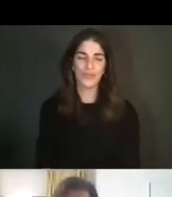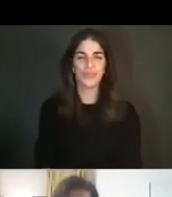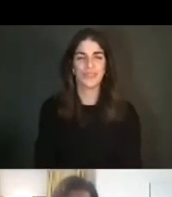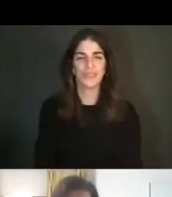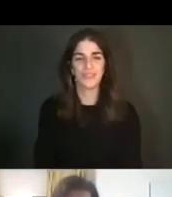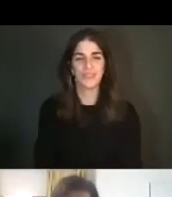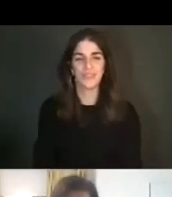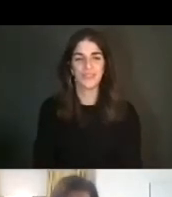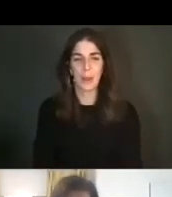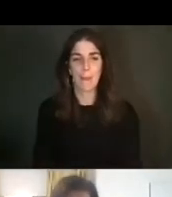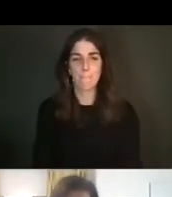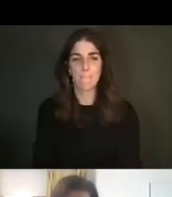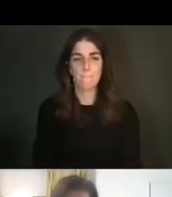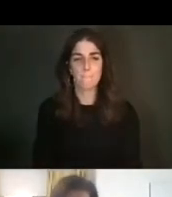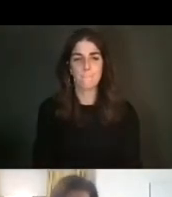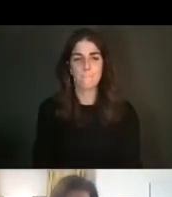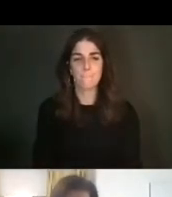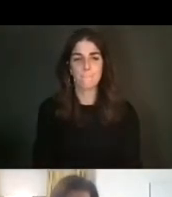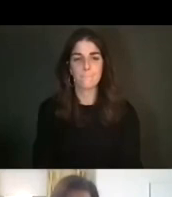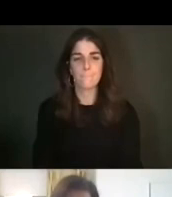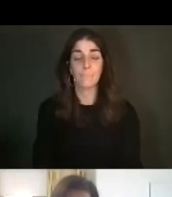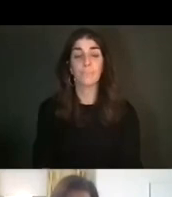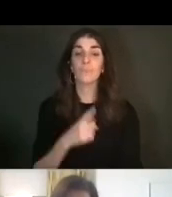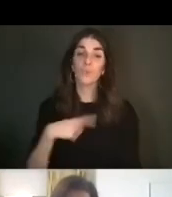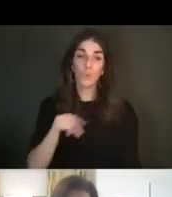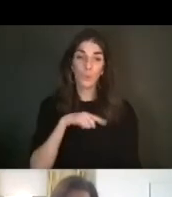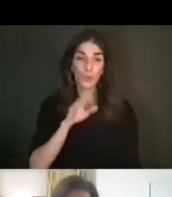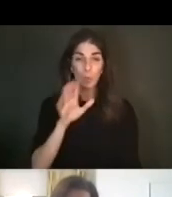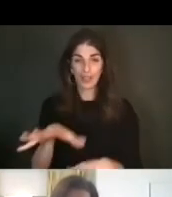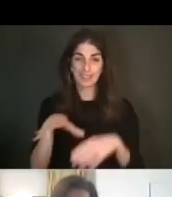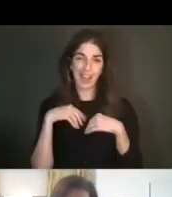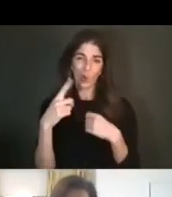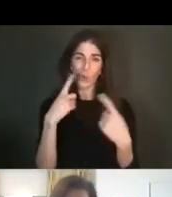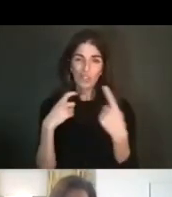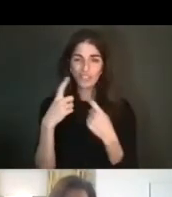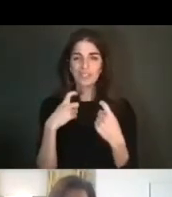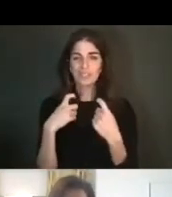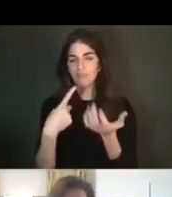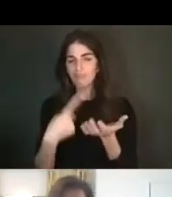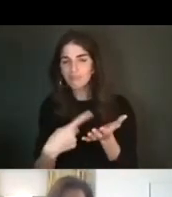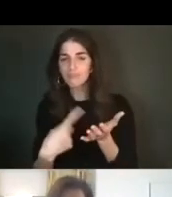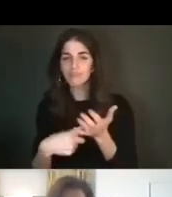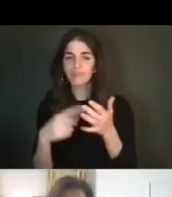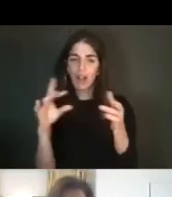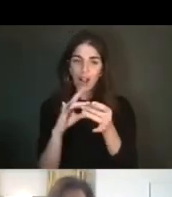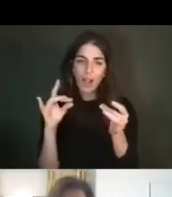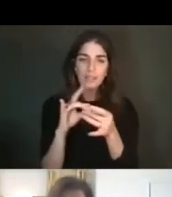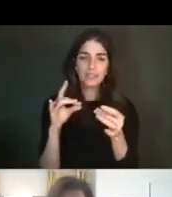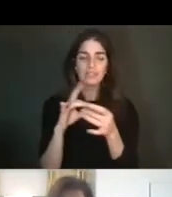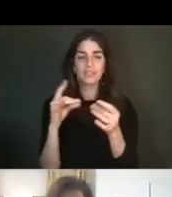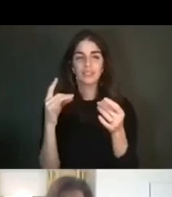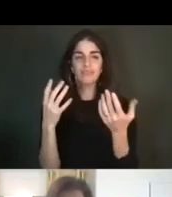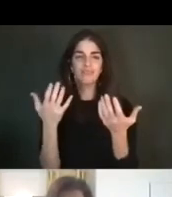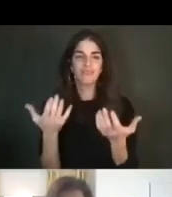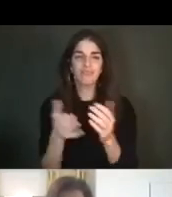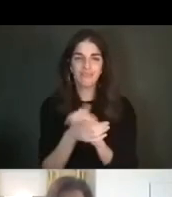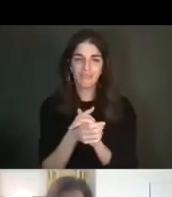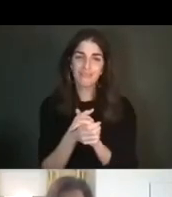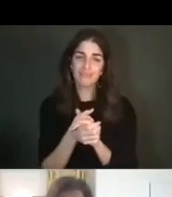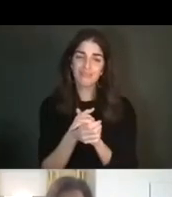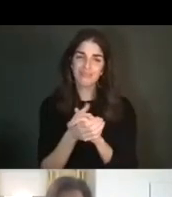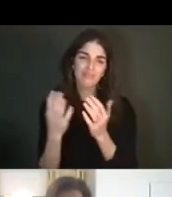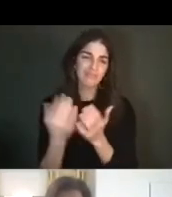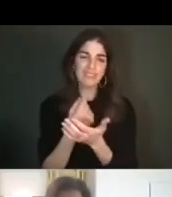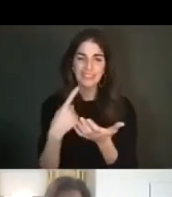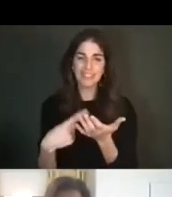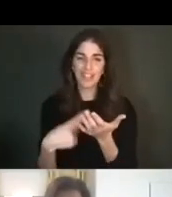and we will take questions and comments and just have a discussion. I’m putting also